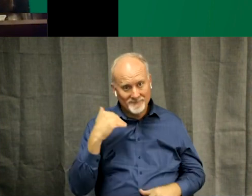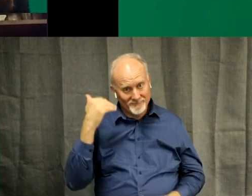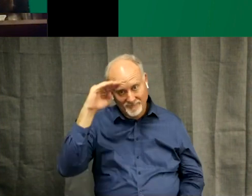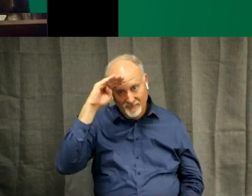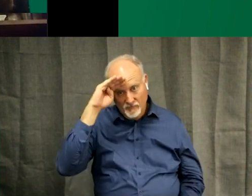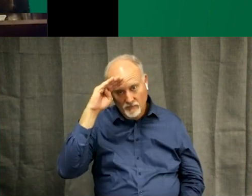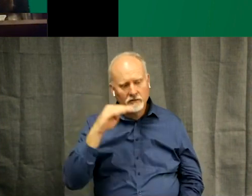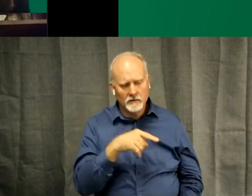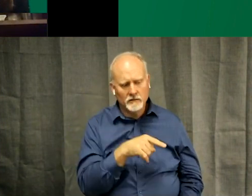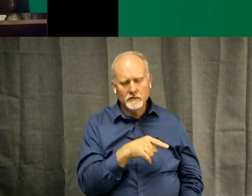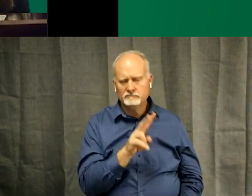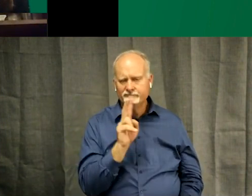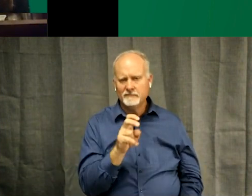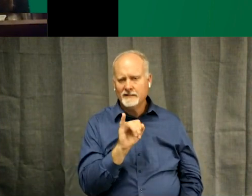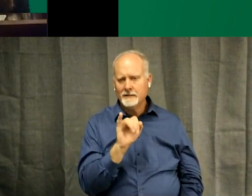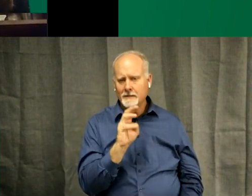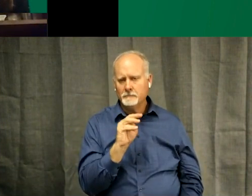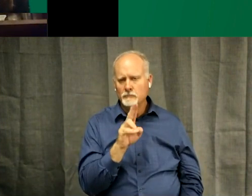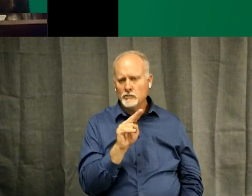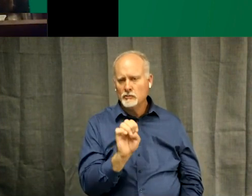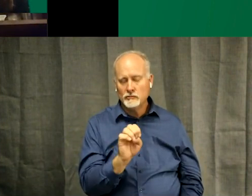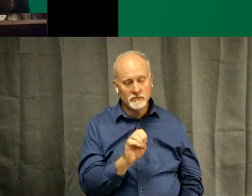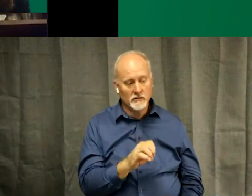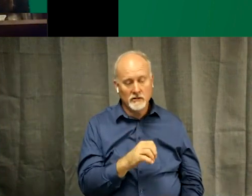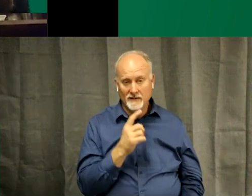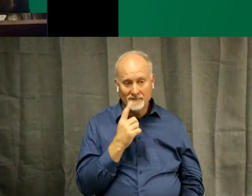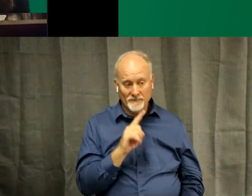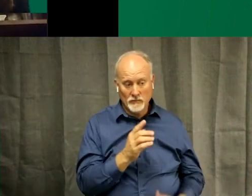they are then considered immune and at least for some period of time